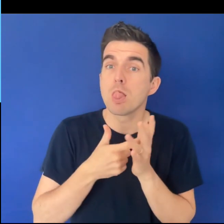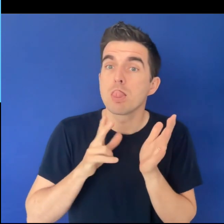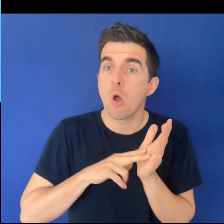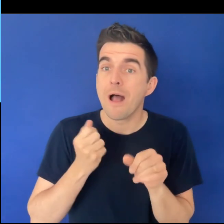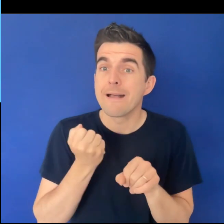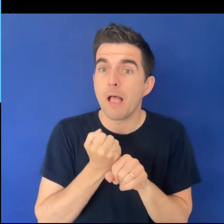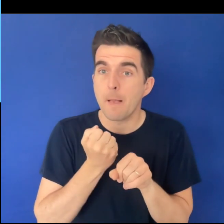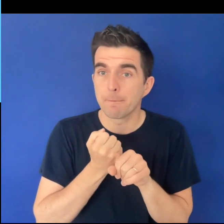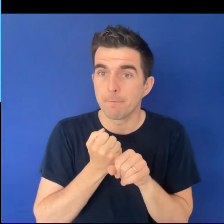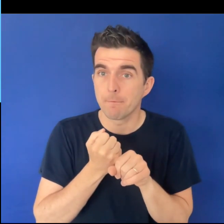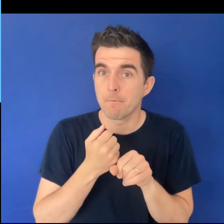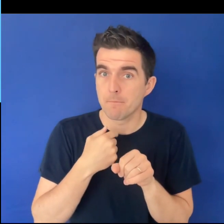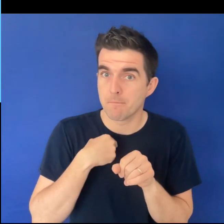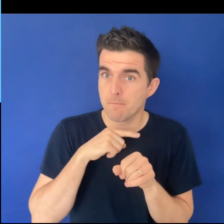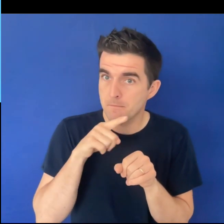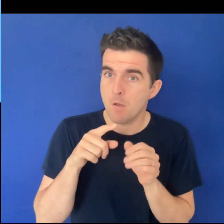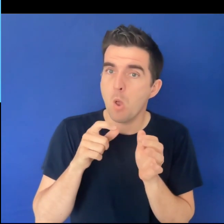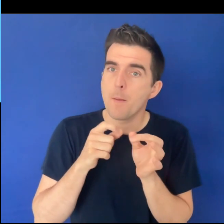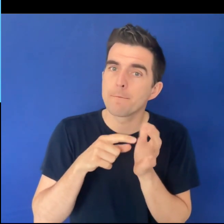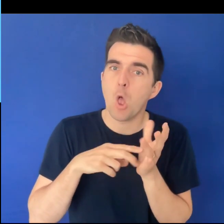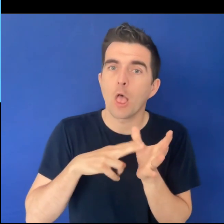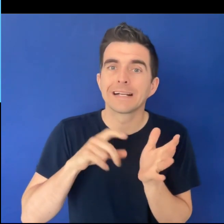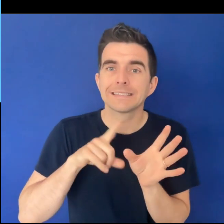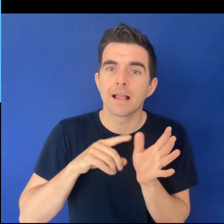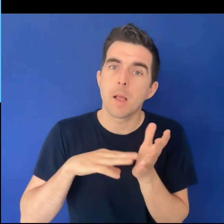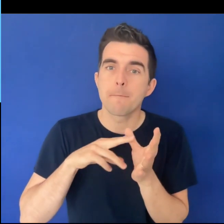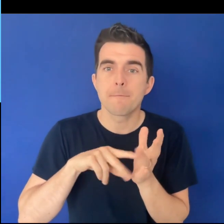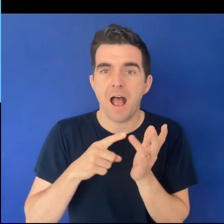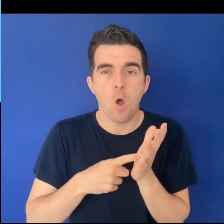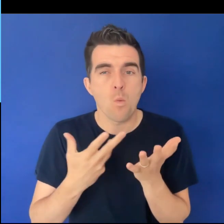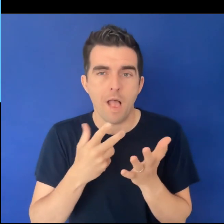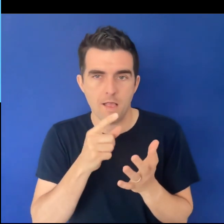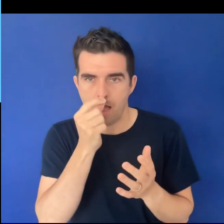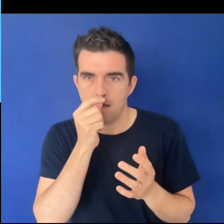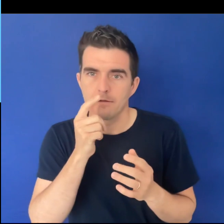In this game you’re working towards finishing a botanical research book, Forgotten Flora,